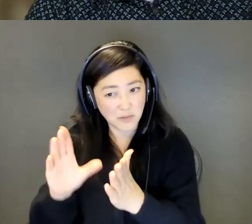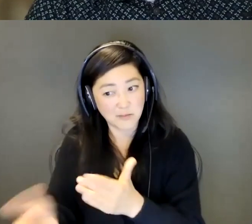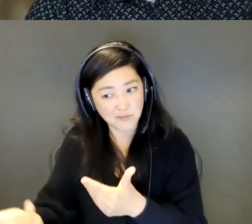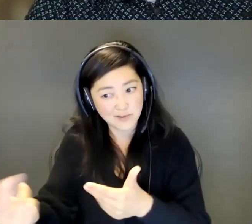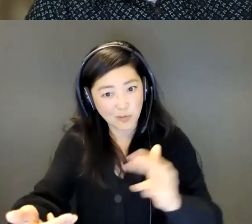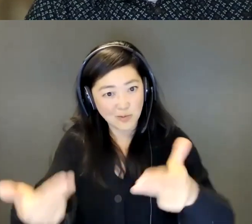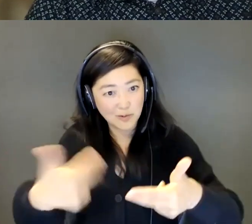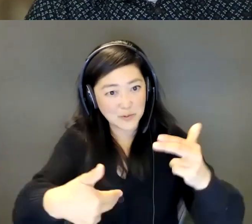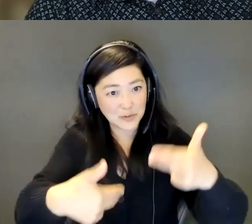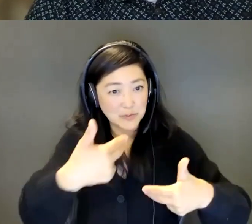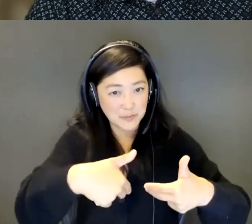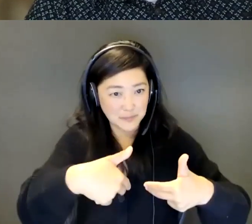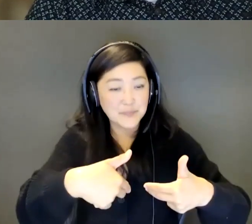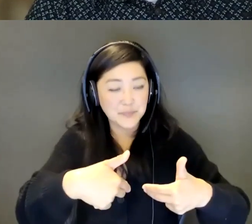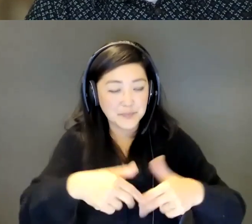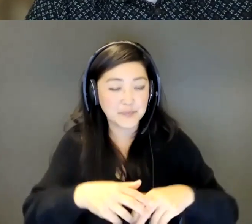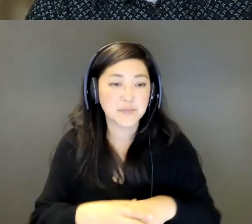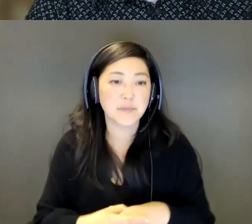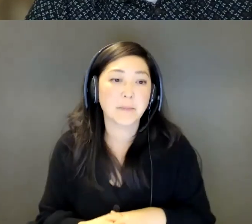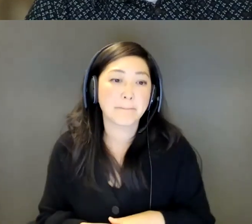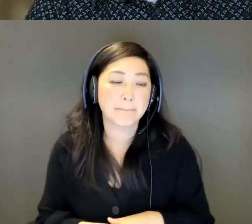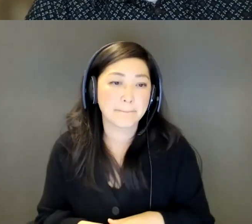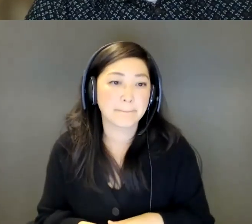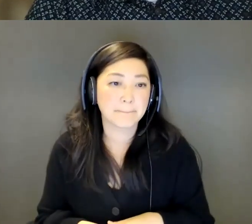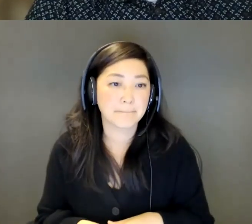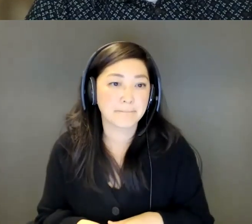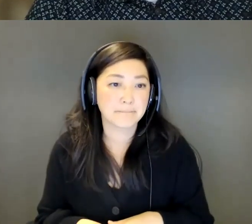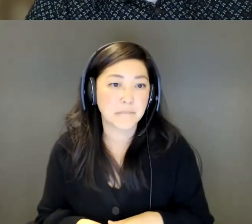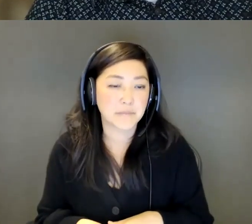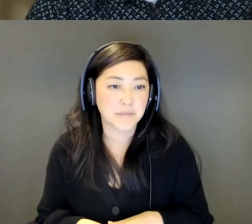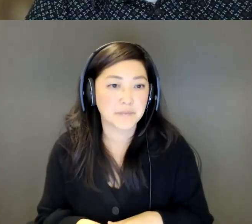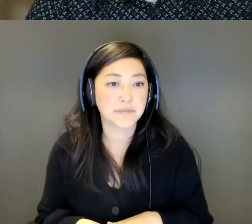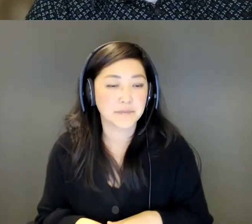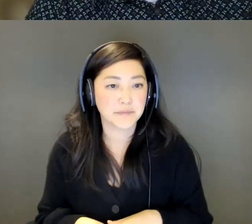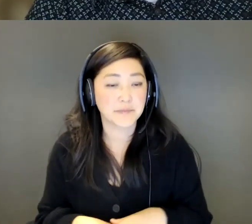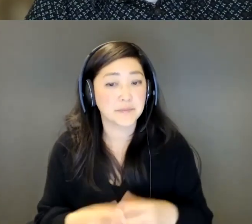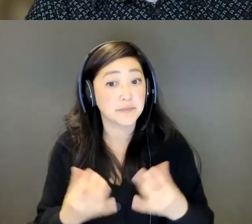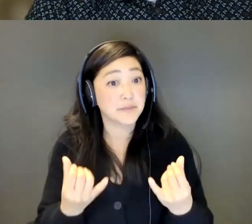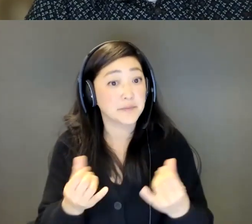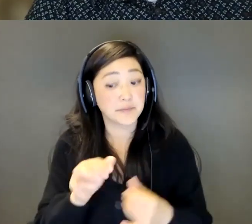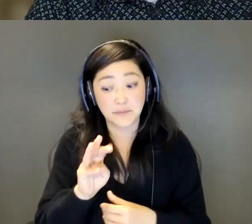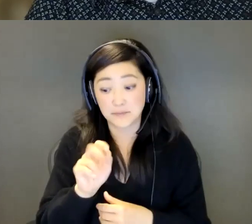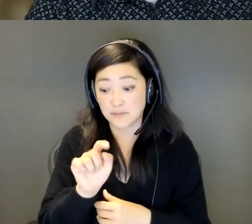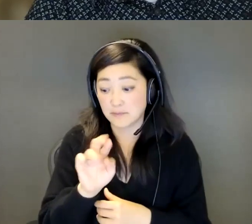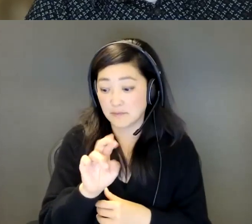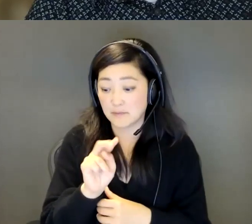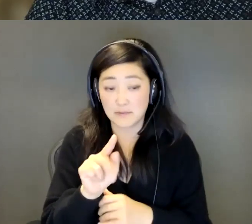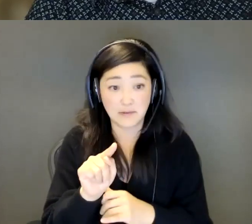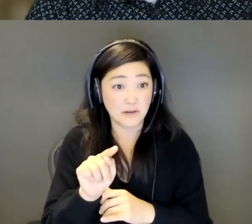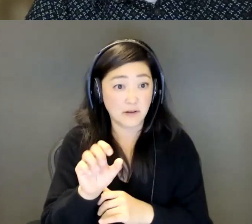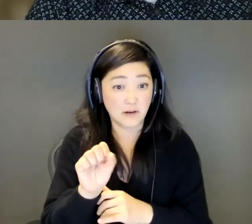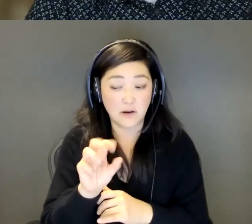what's quite helpful is that being bought by Waterstones means that now I'm working with a